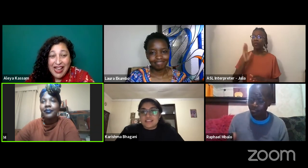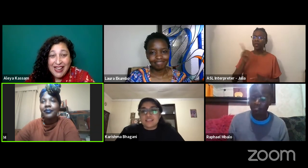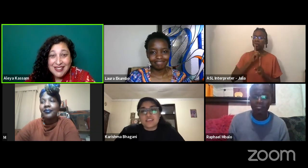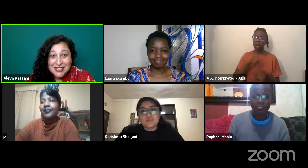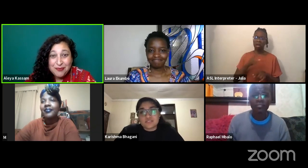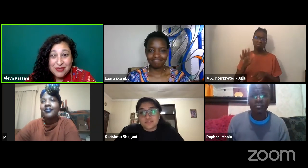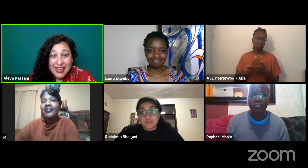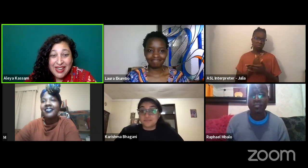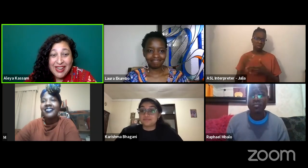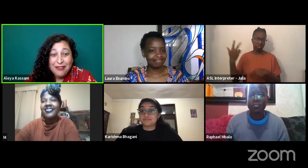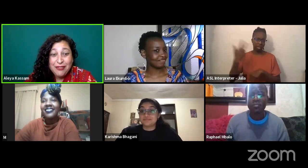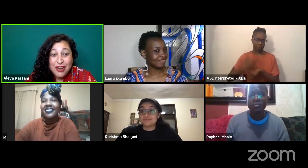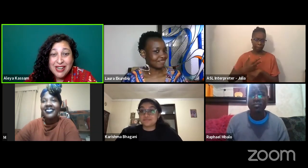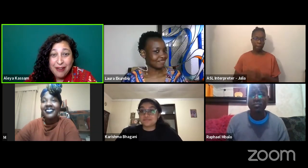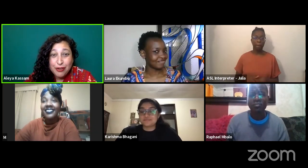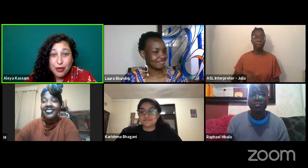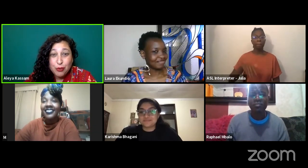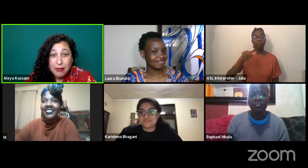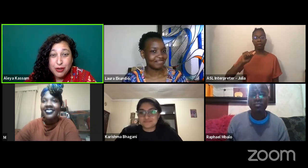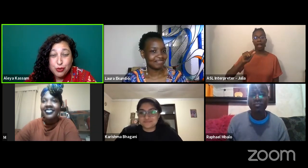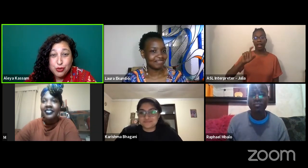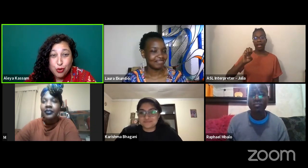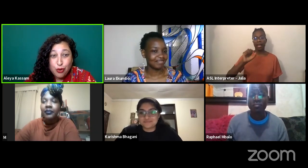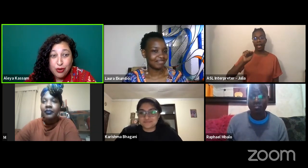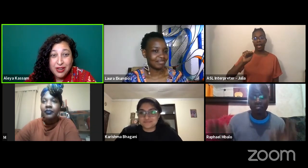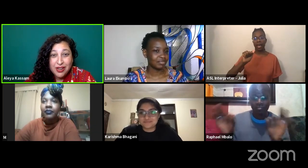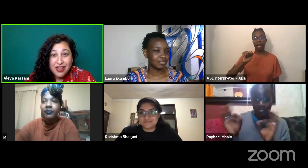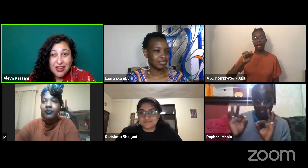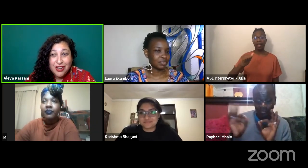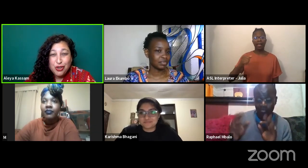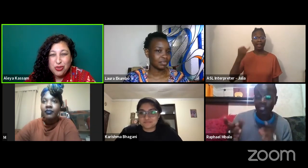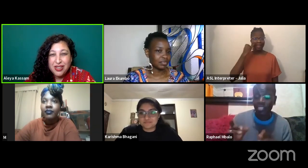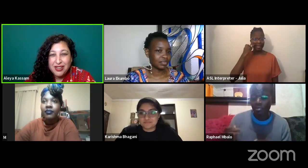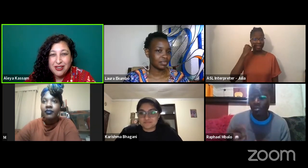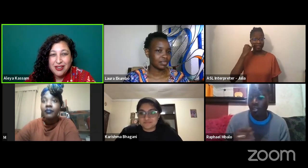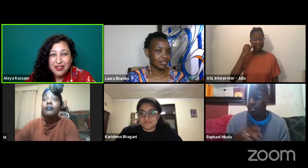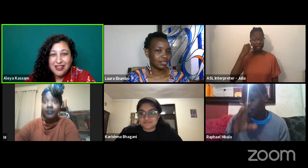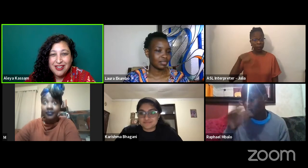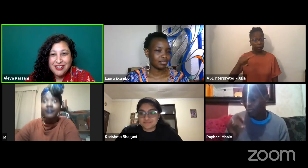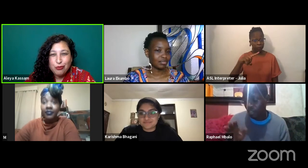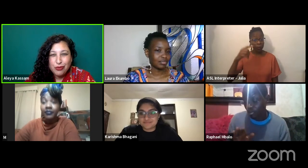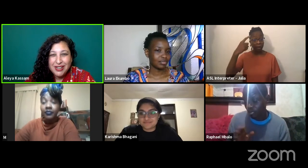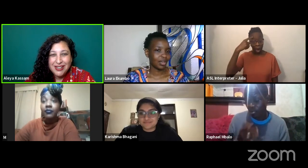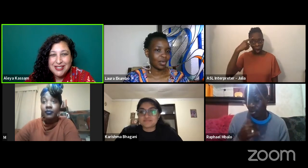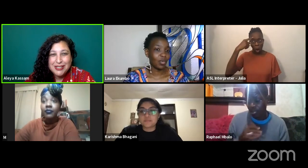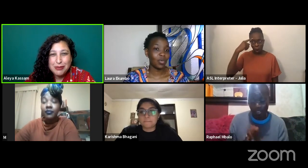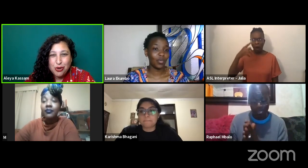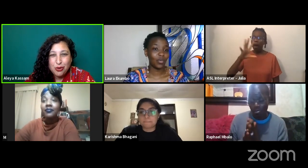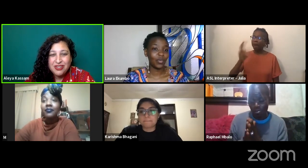And if there's an African woman whose story you think really needs to be told.